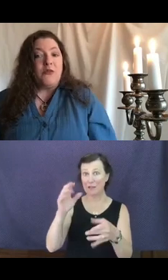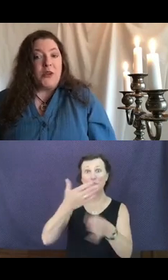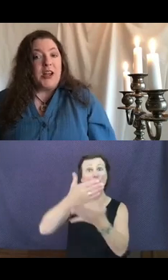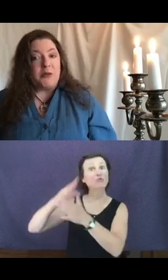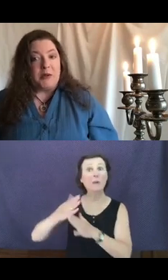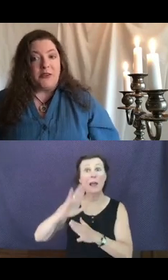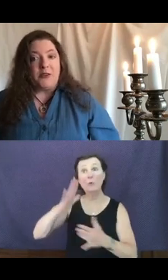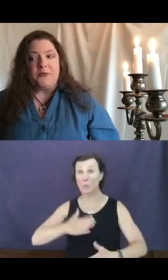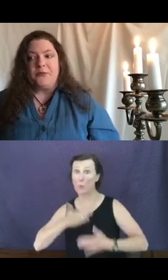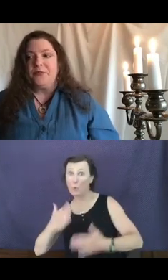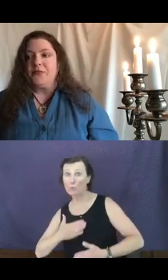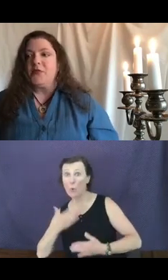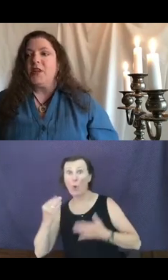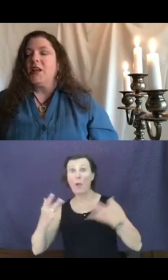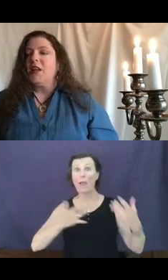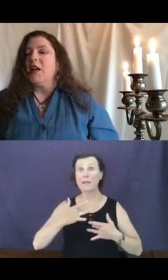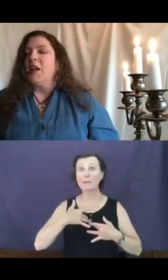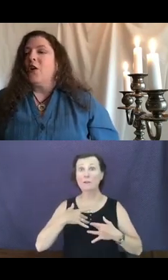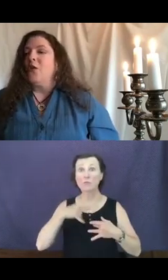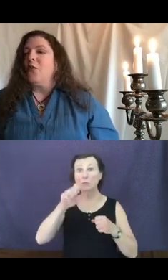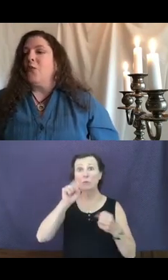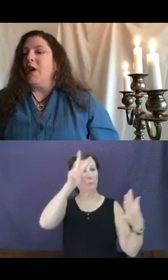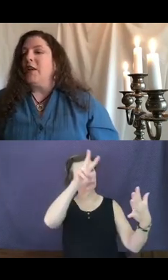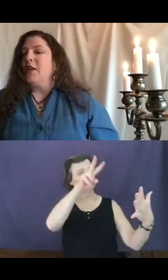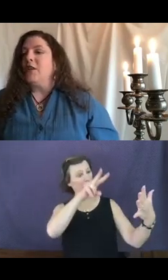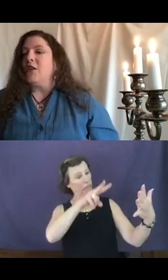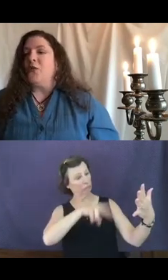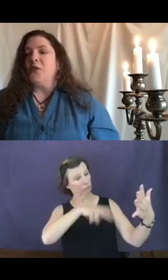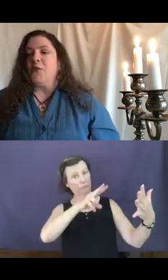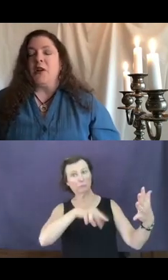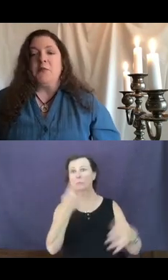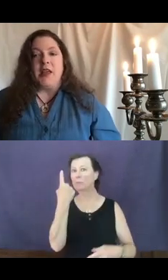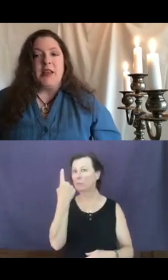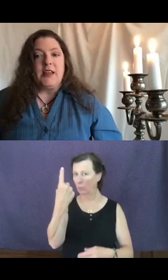reading about them. One note that I want to make in case